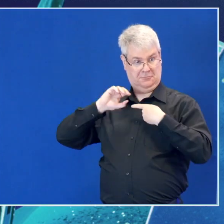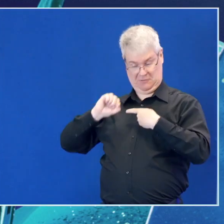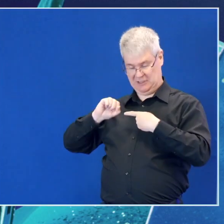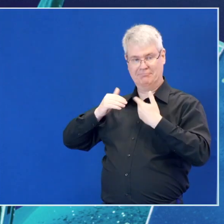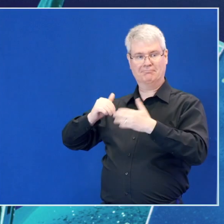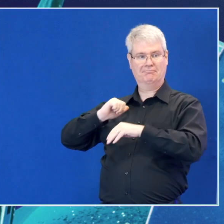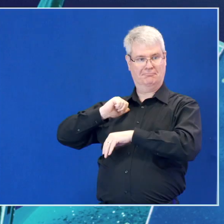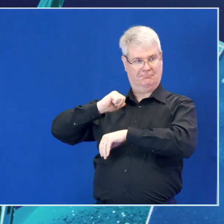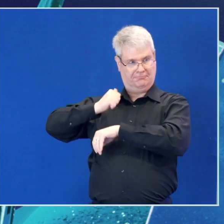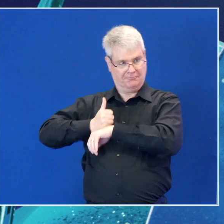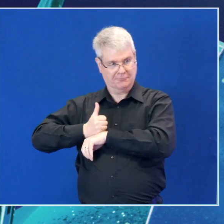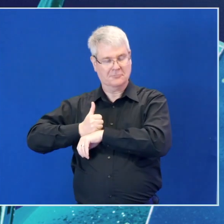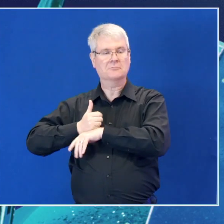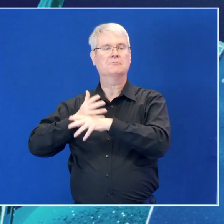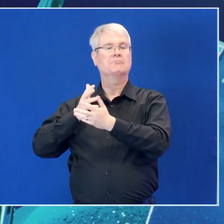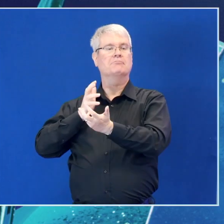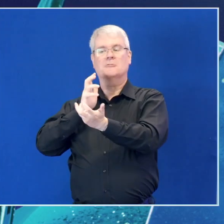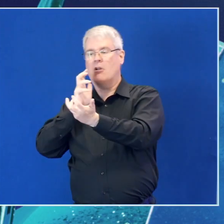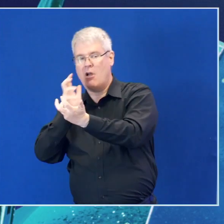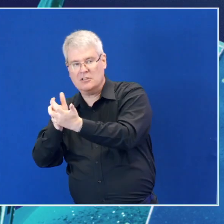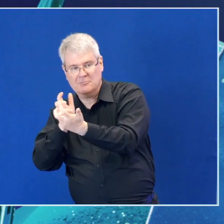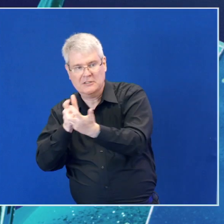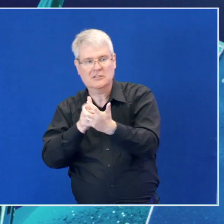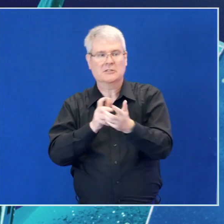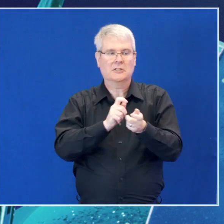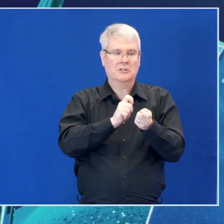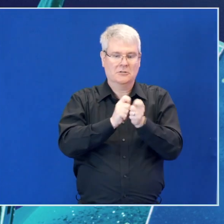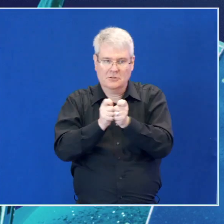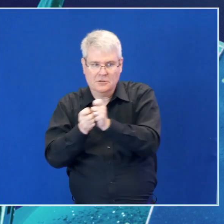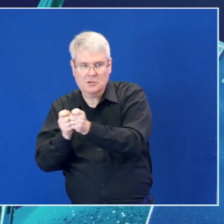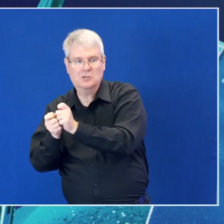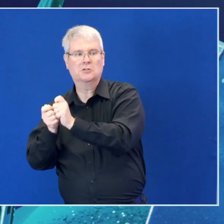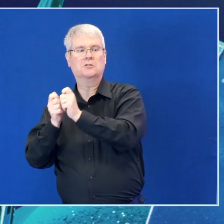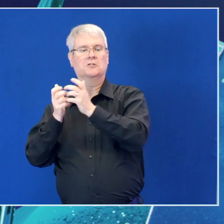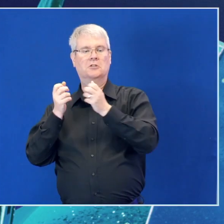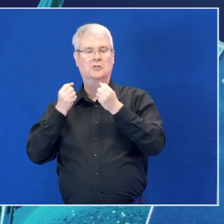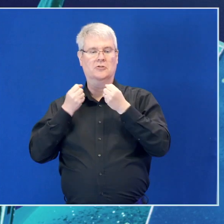And what that does is that eliminates the process of going